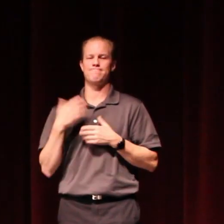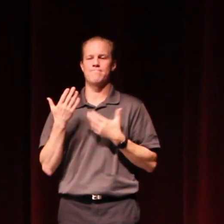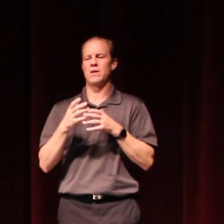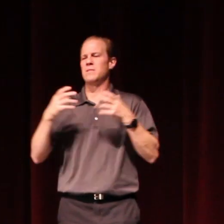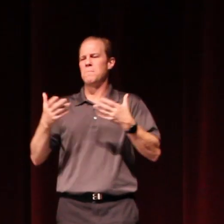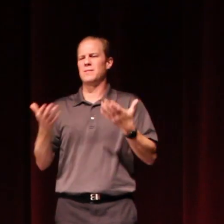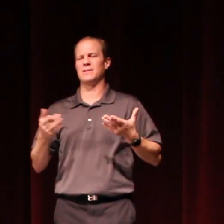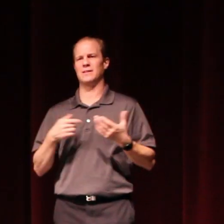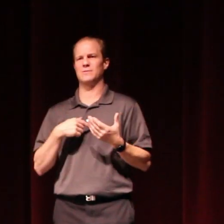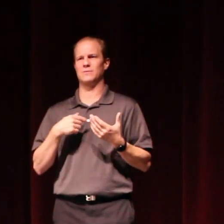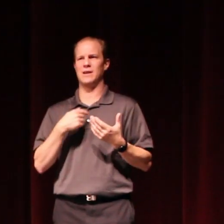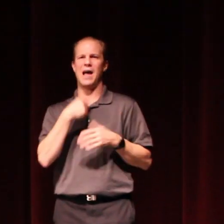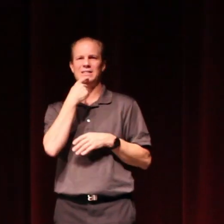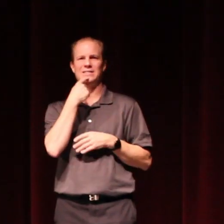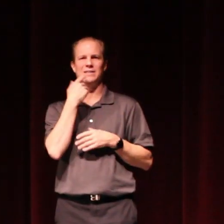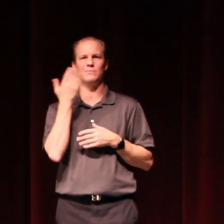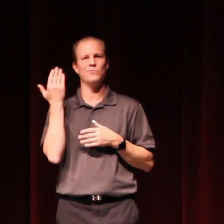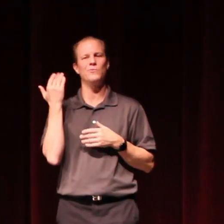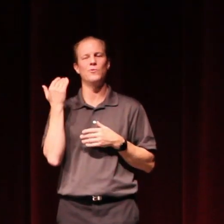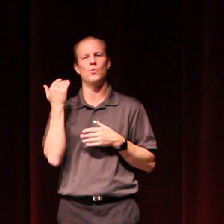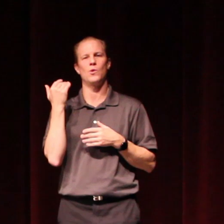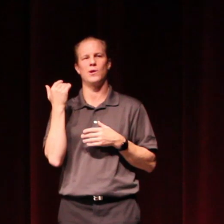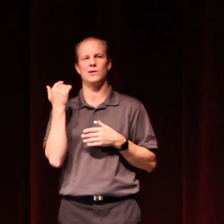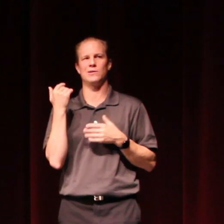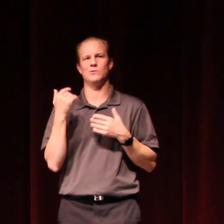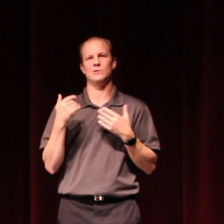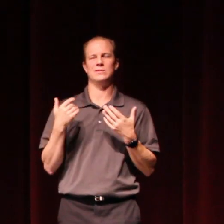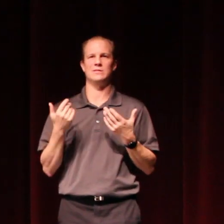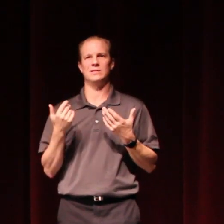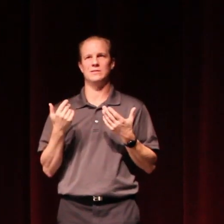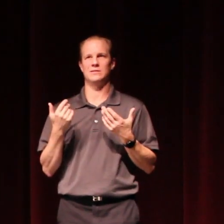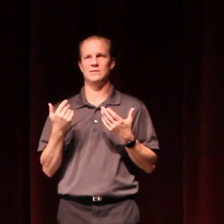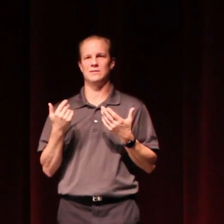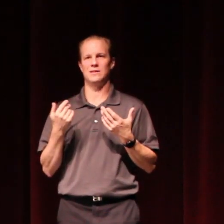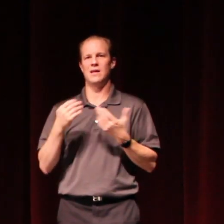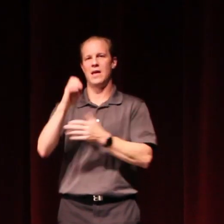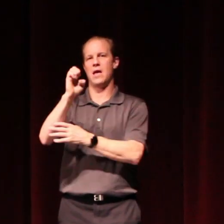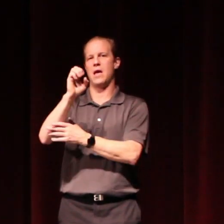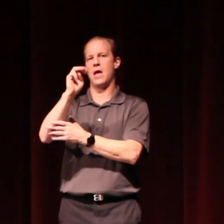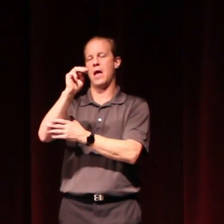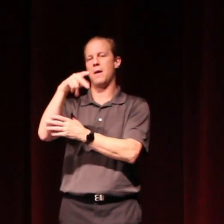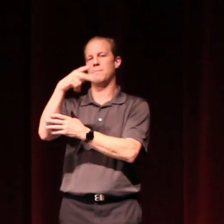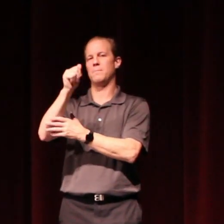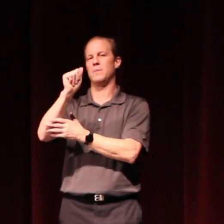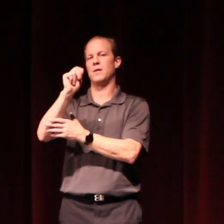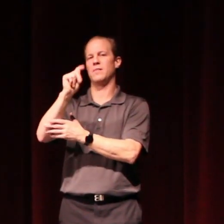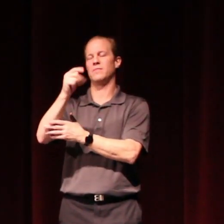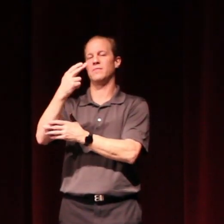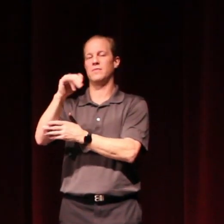what I said earlier and I alerted to earlier, was this thing between empathy and apathy. I